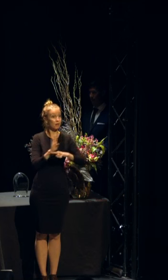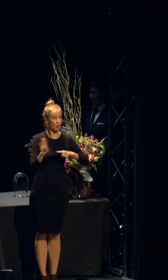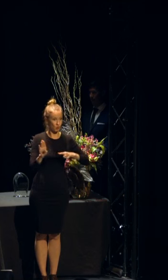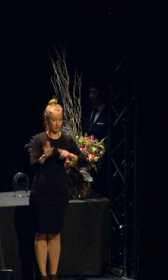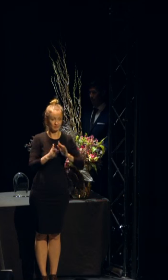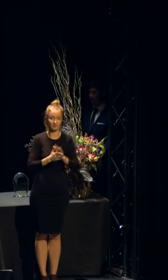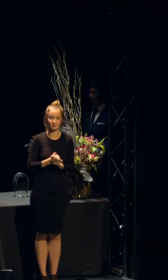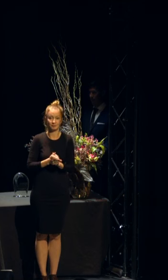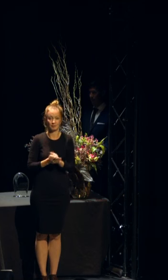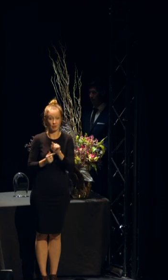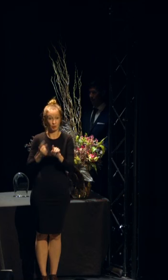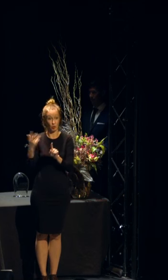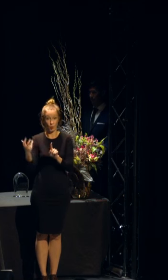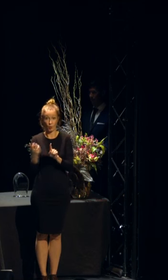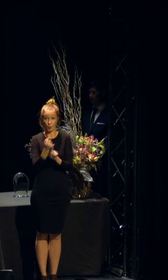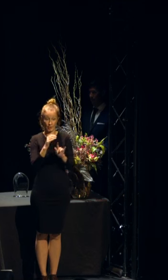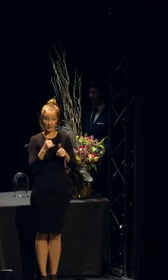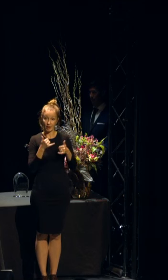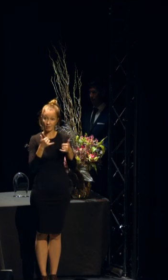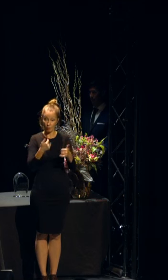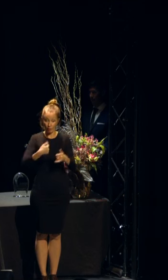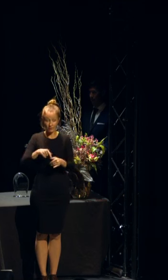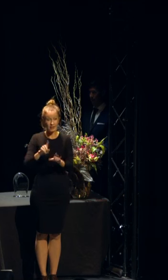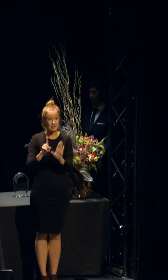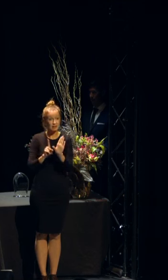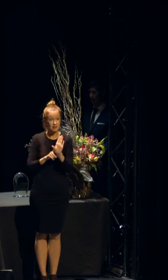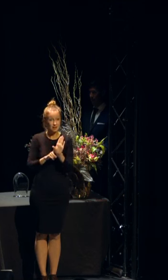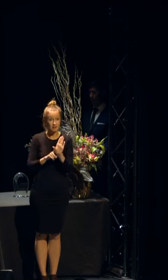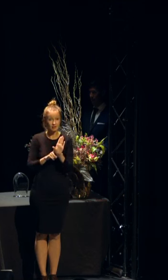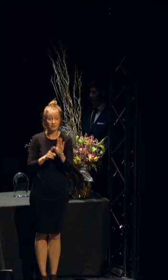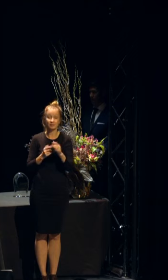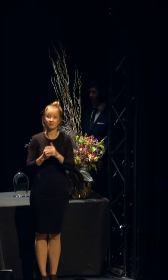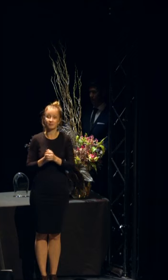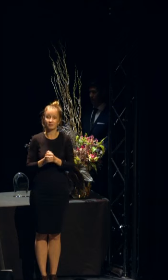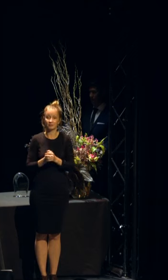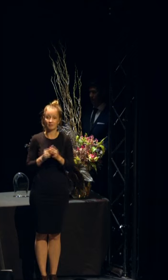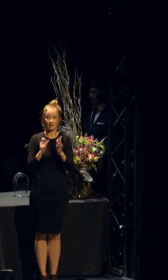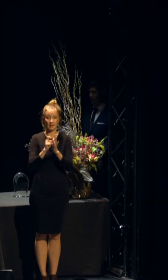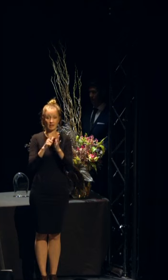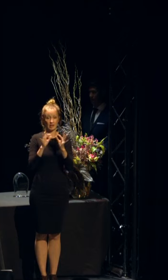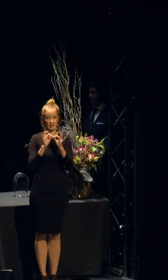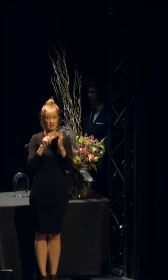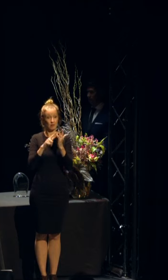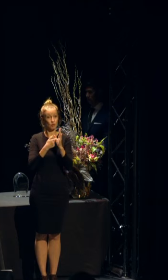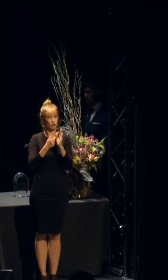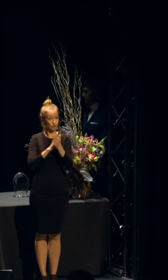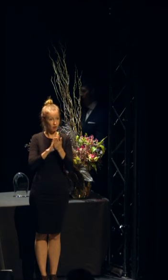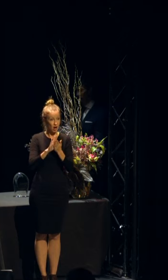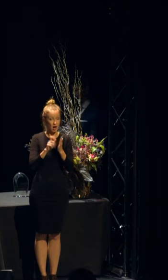This year's recipient of the Australia Council Don Banks Music Award is Deborah Conway.